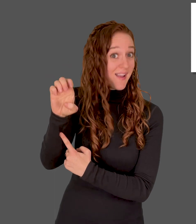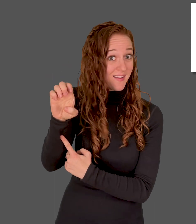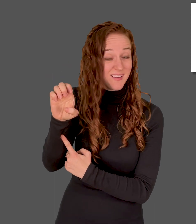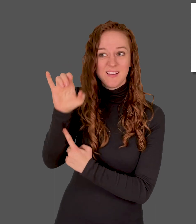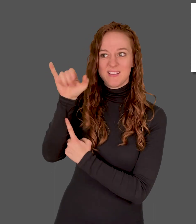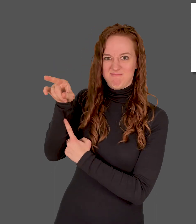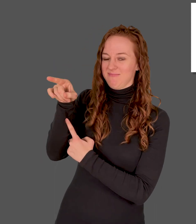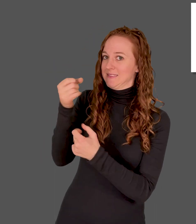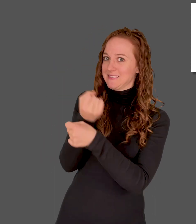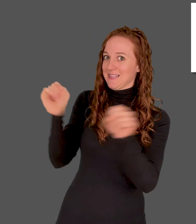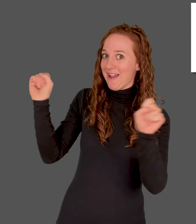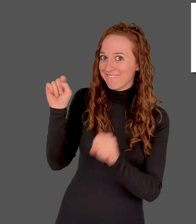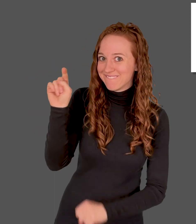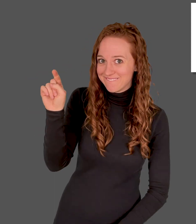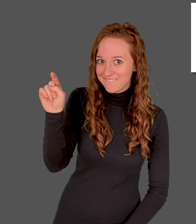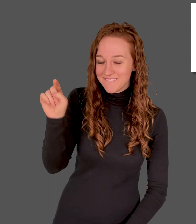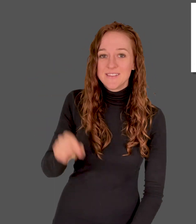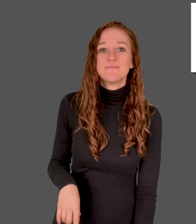which is the safest form of fluorine.